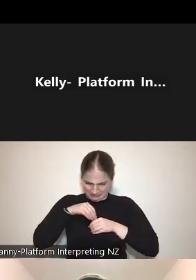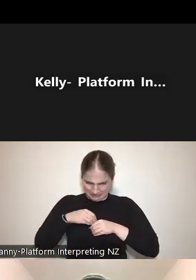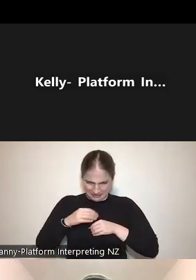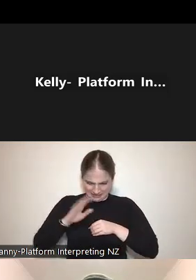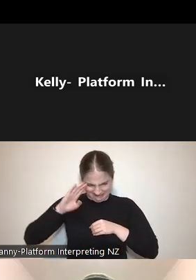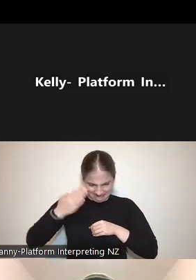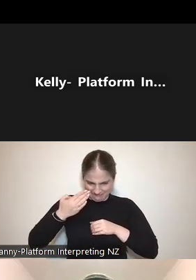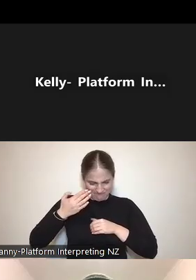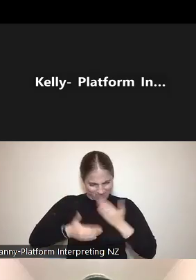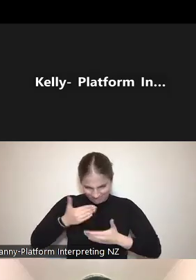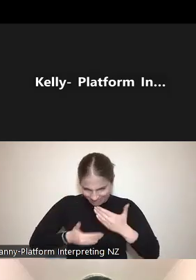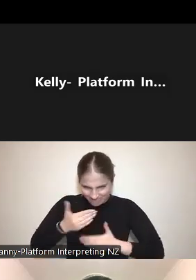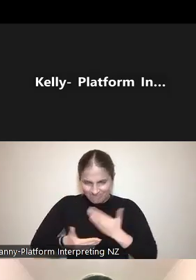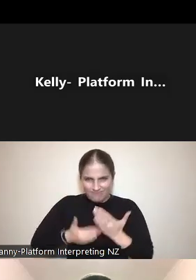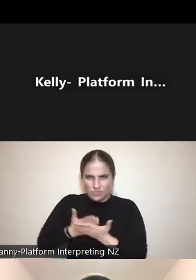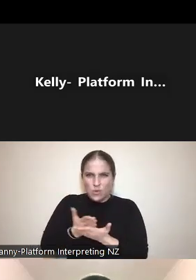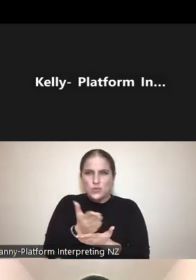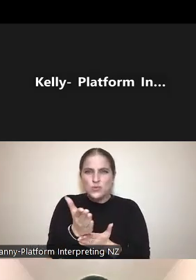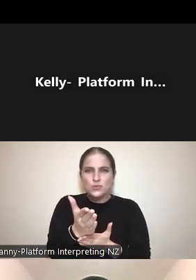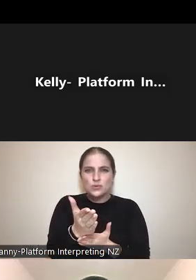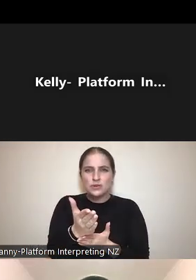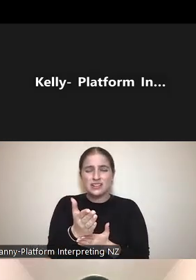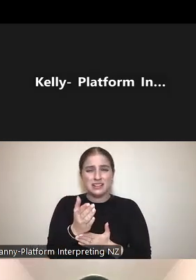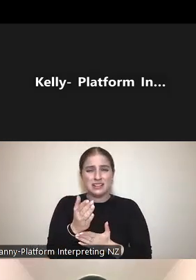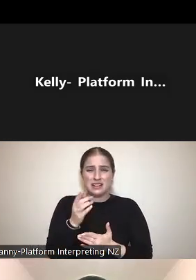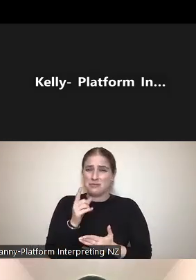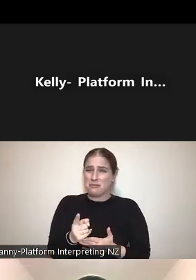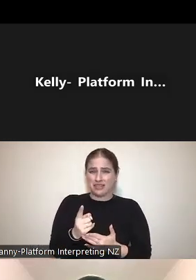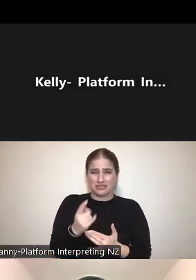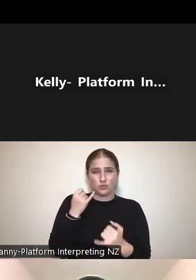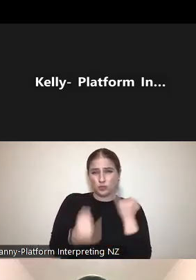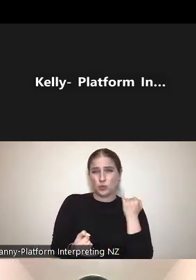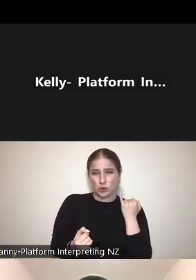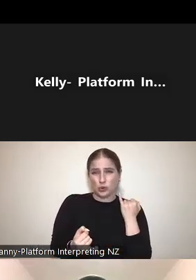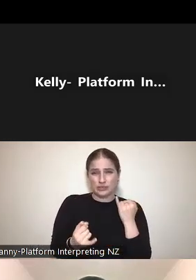but, has particularly exacerbated for Deaf and disabled artists, so it's important to